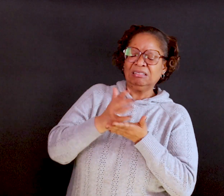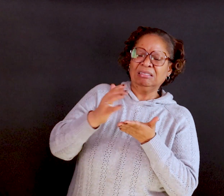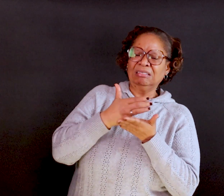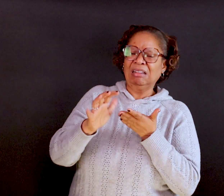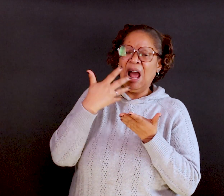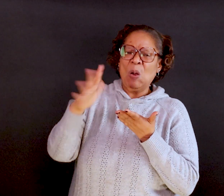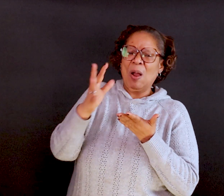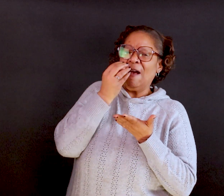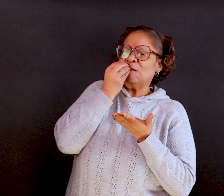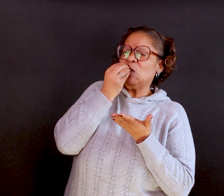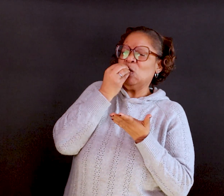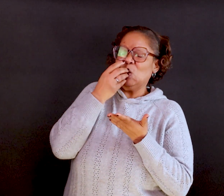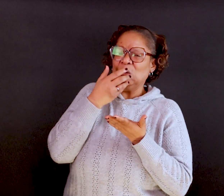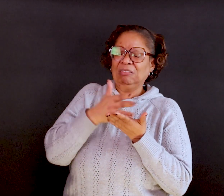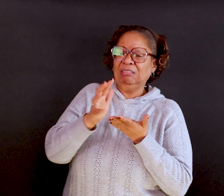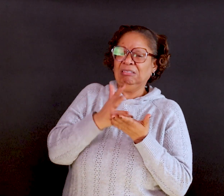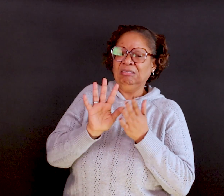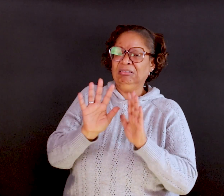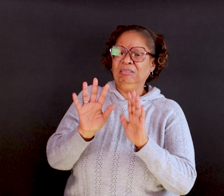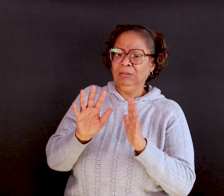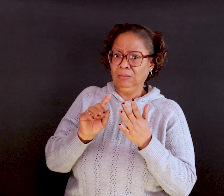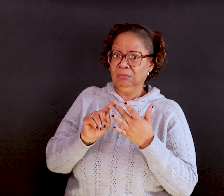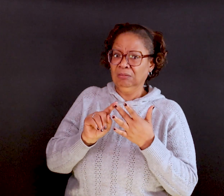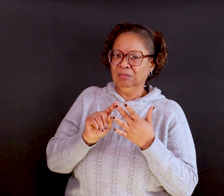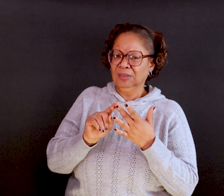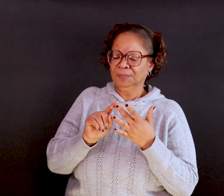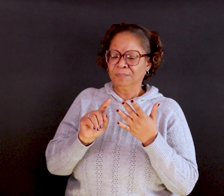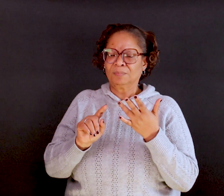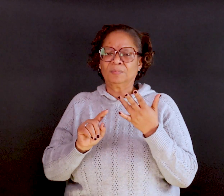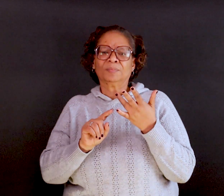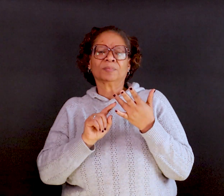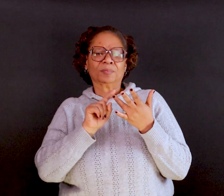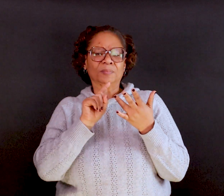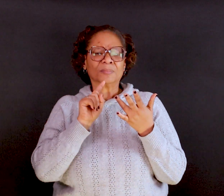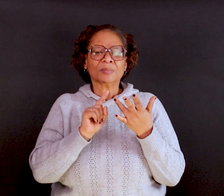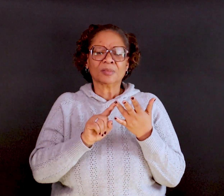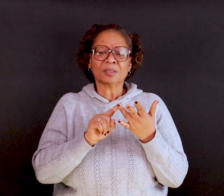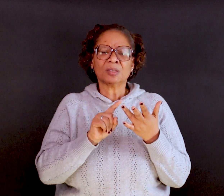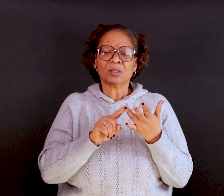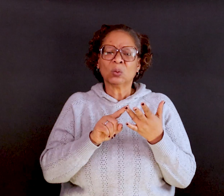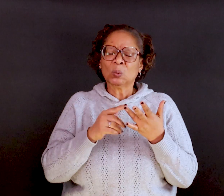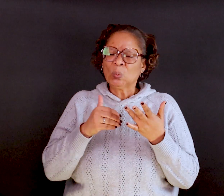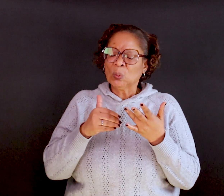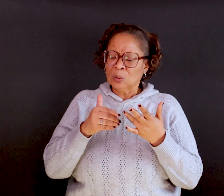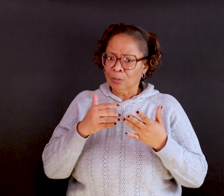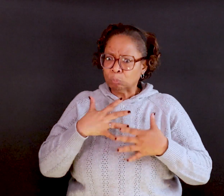Loss of appetite